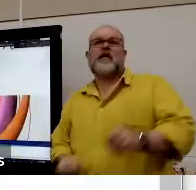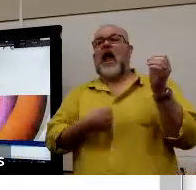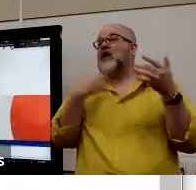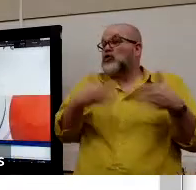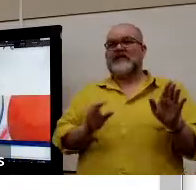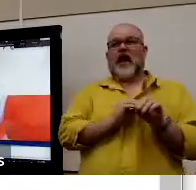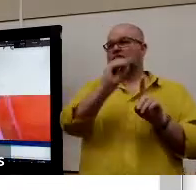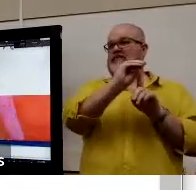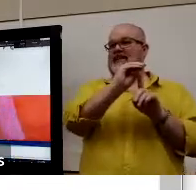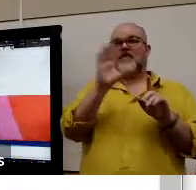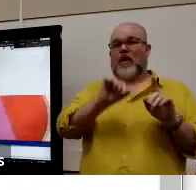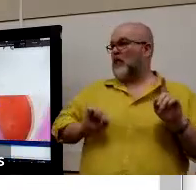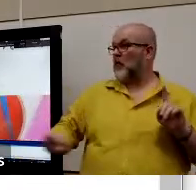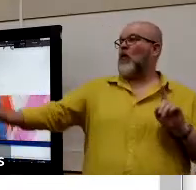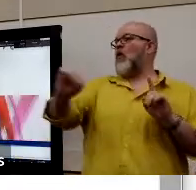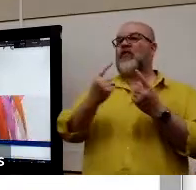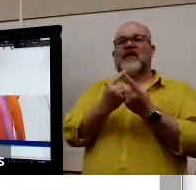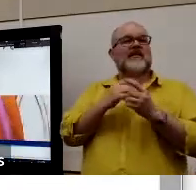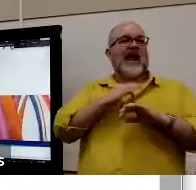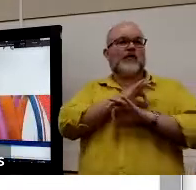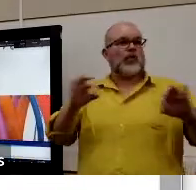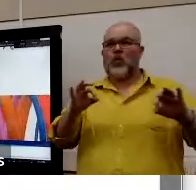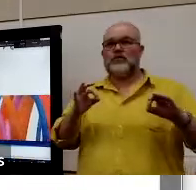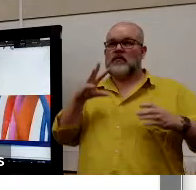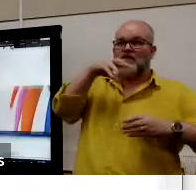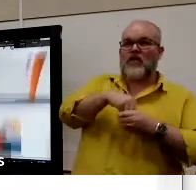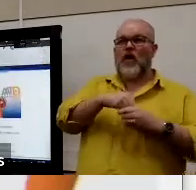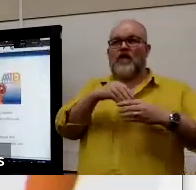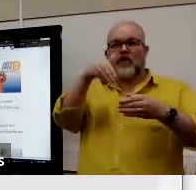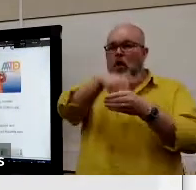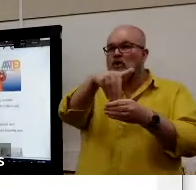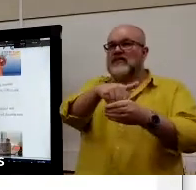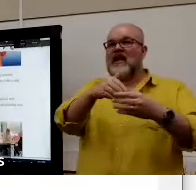Fix this, tell me to fix this up and I can just update things from your feedback and